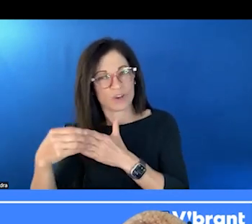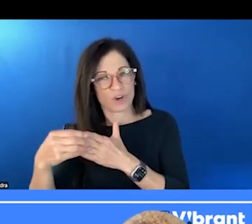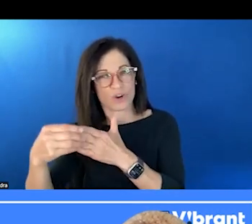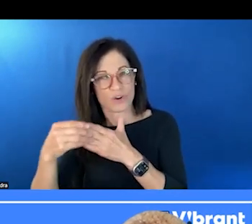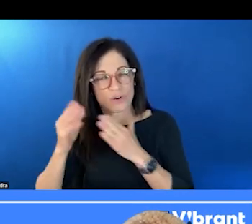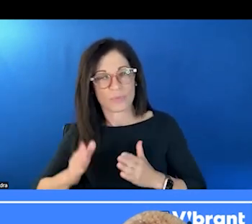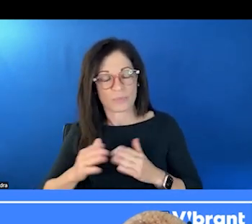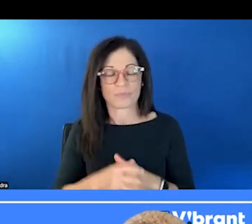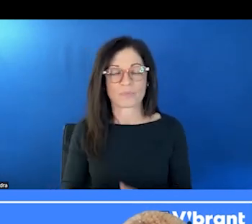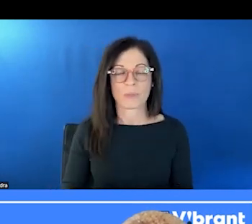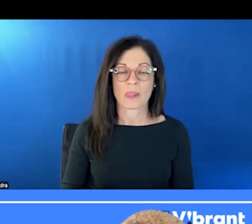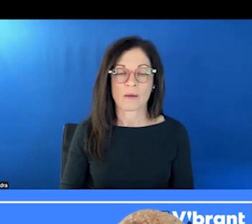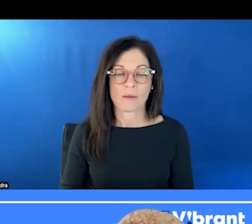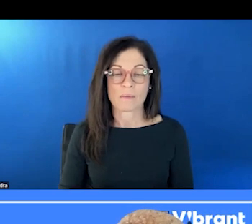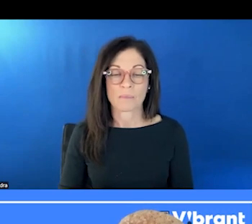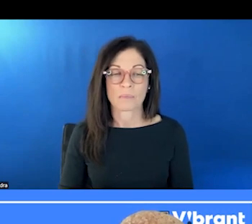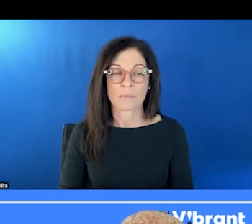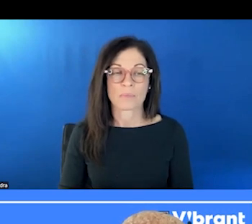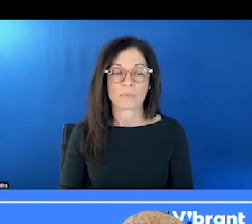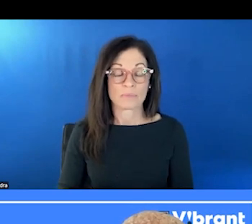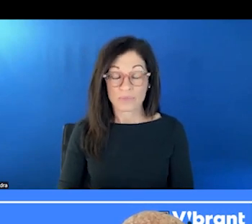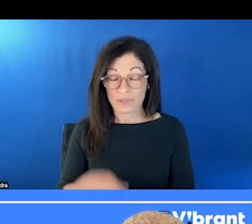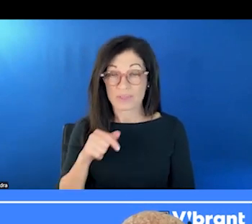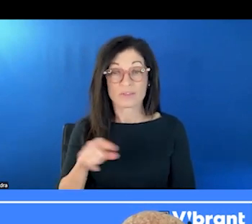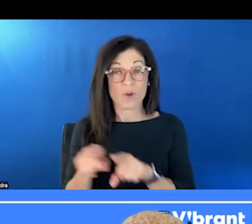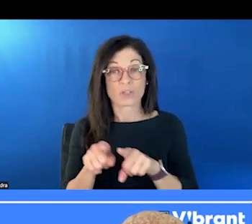THIS IS ALSO AN AREA OF INTEREST THAT IS PART OF THE WHITE